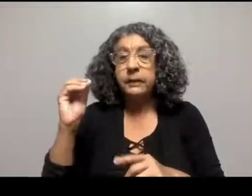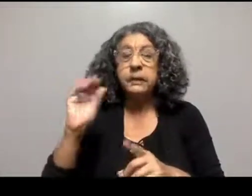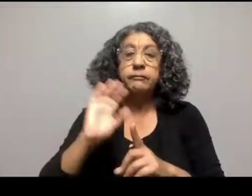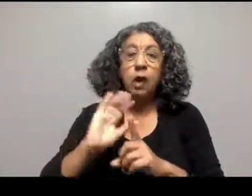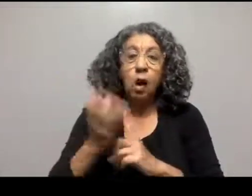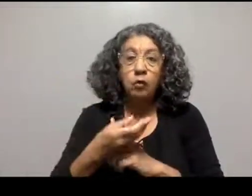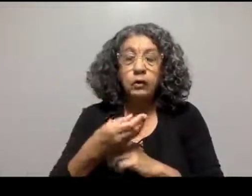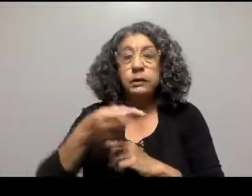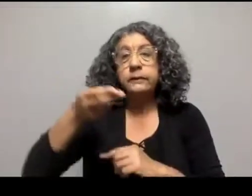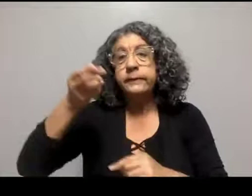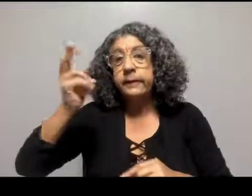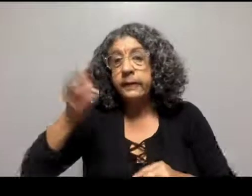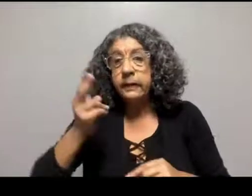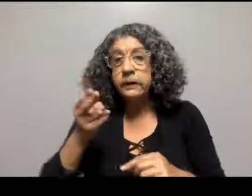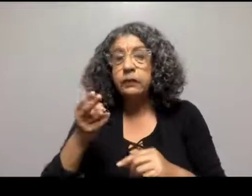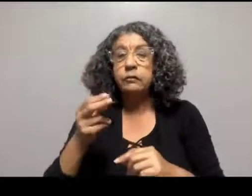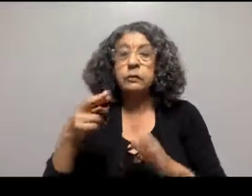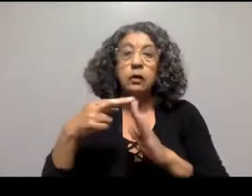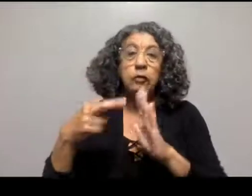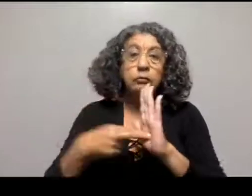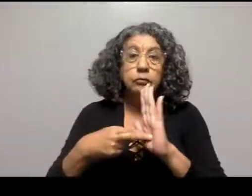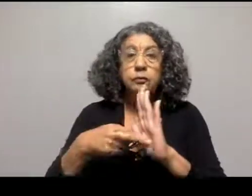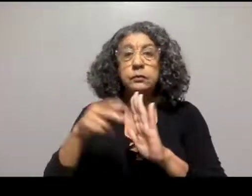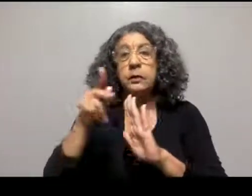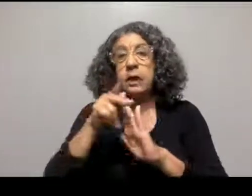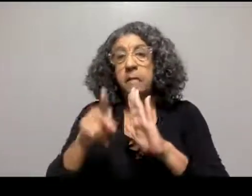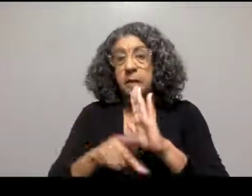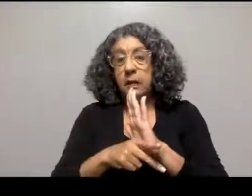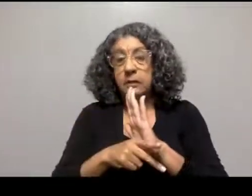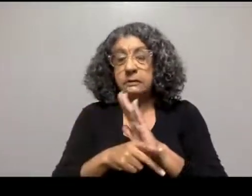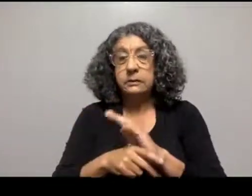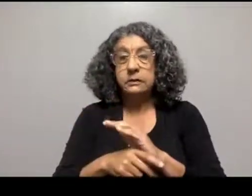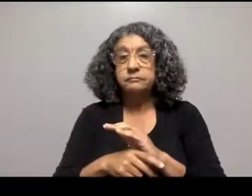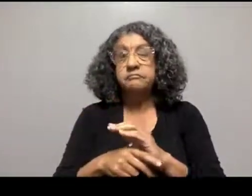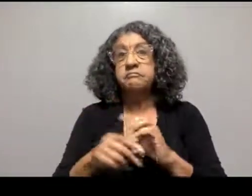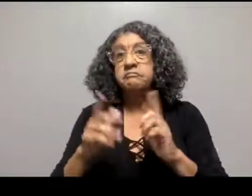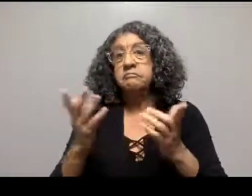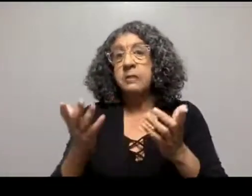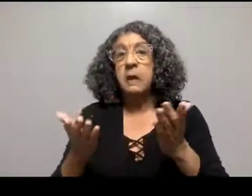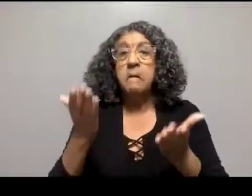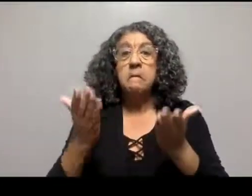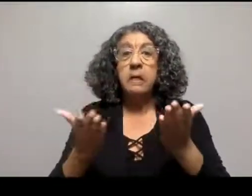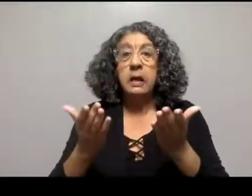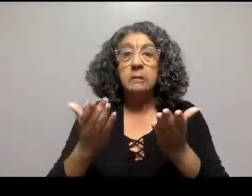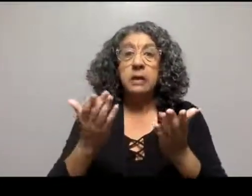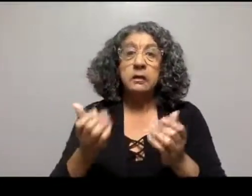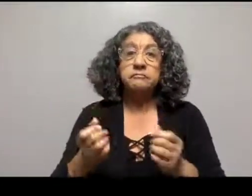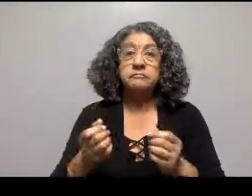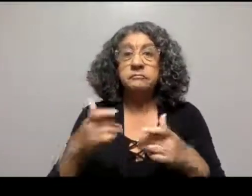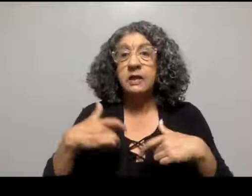They talk about the company culture and history and rules and policies.